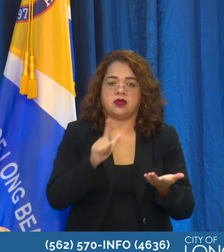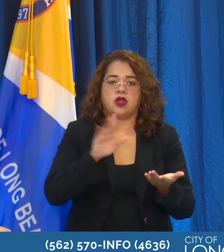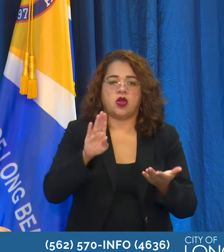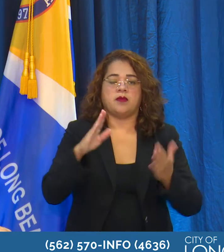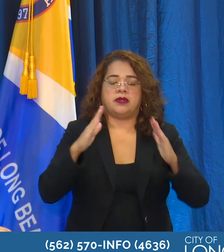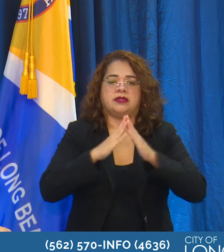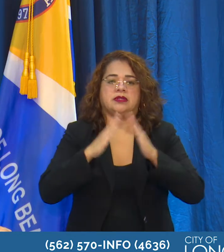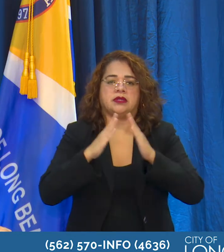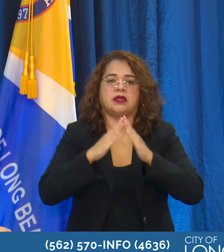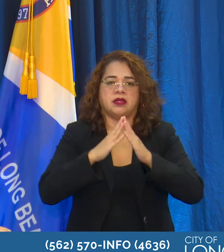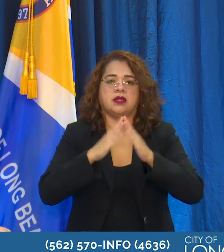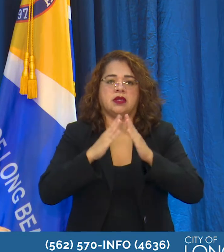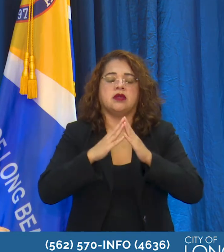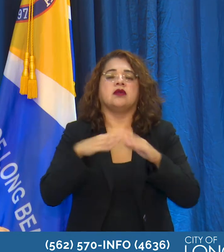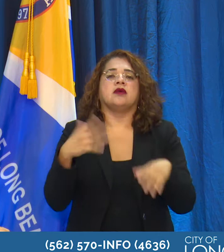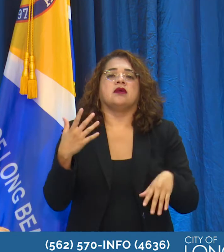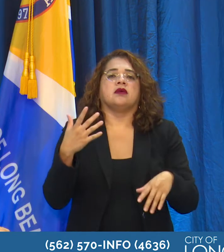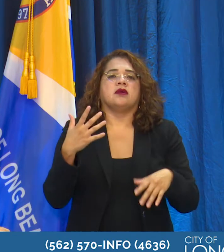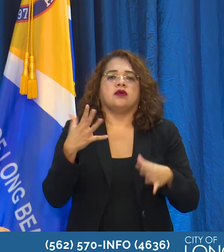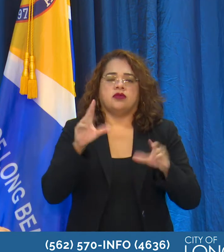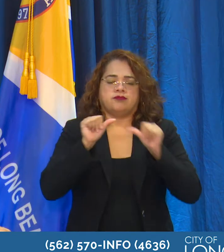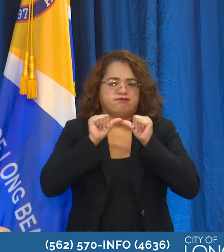we want to do everything we can to continue the direction that we're in now.